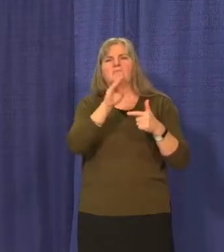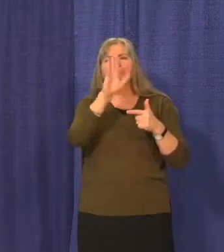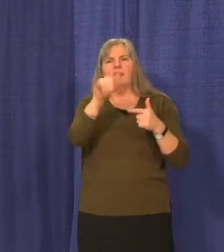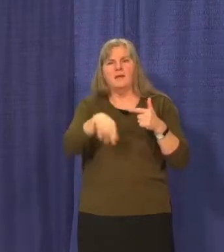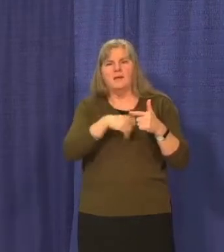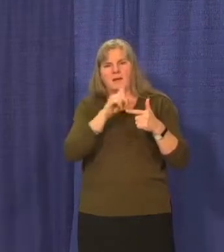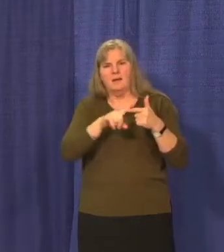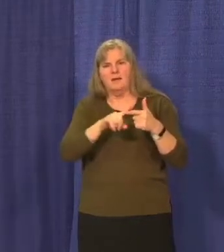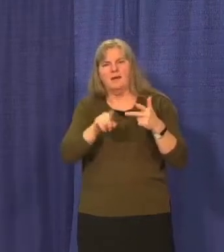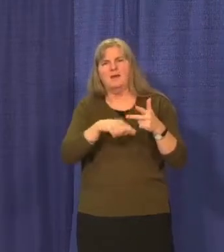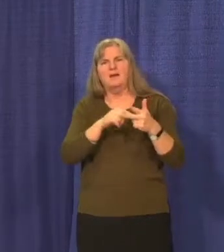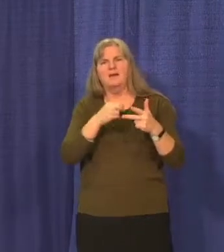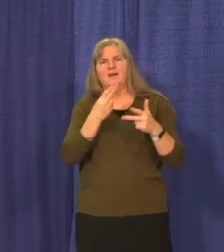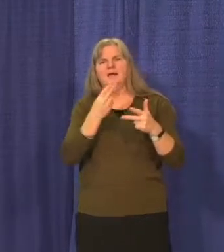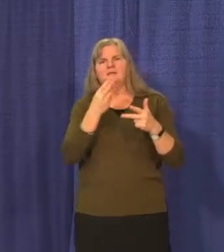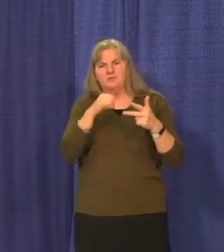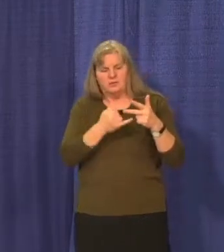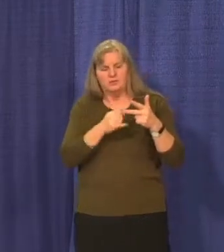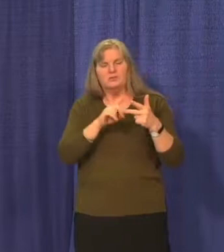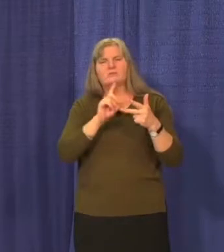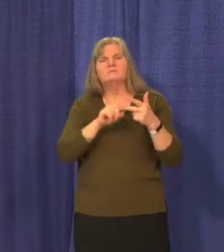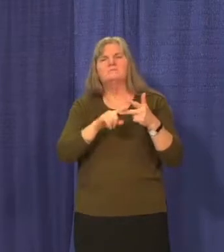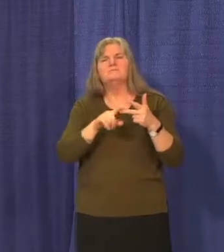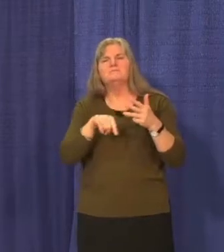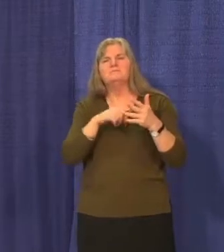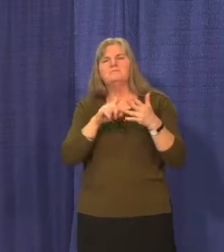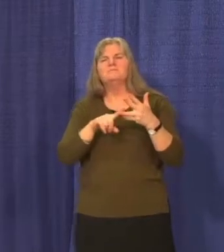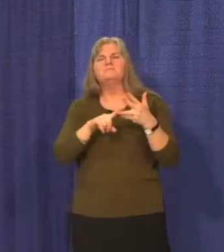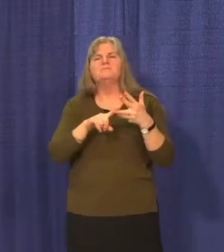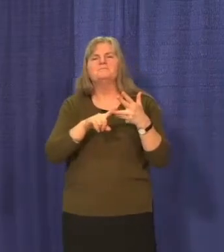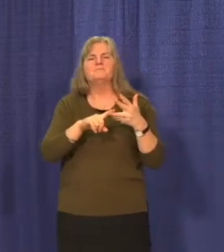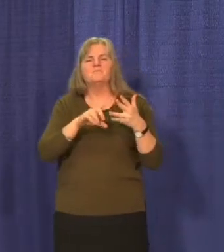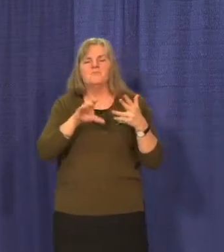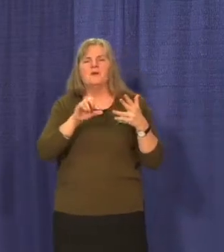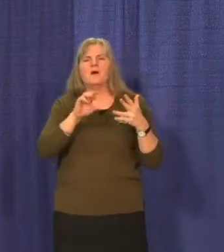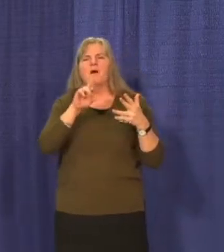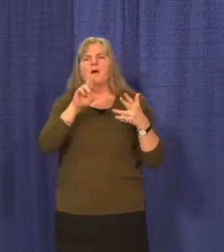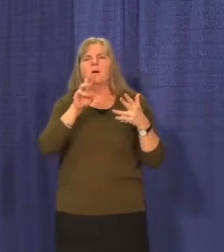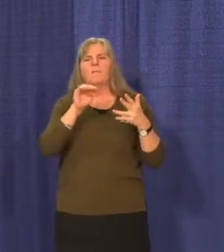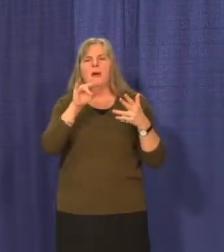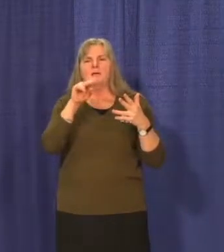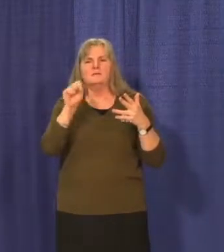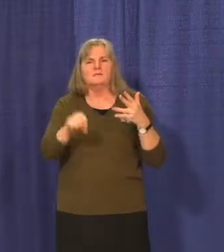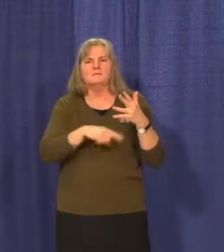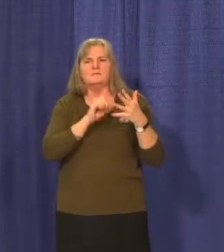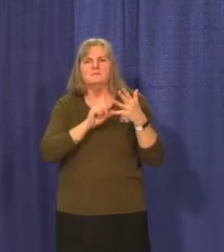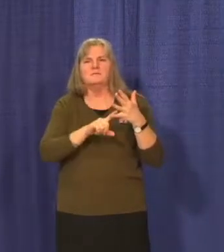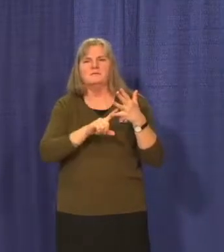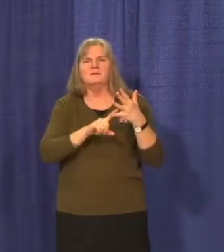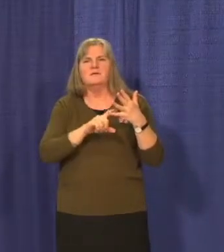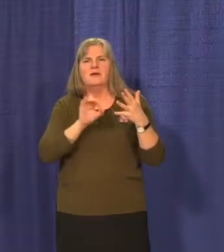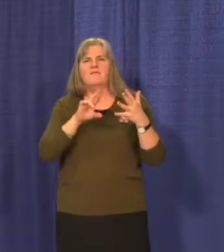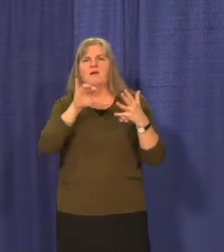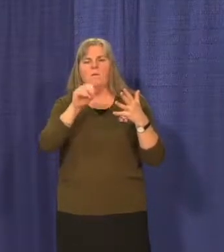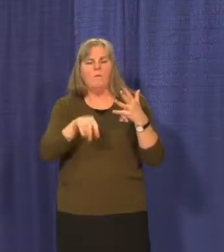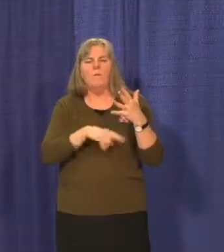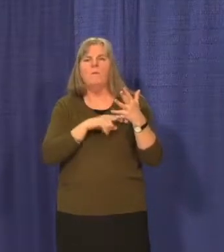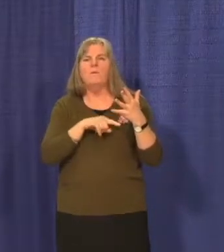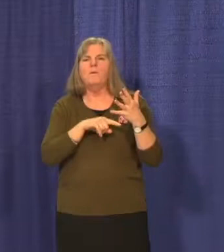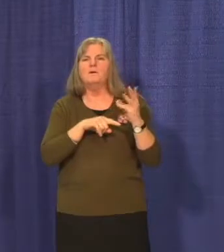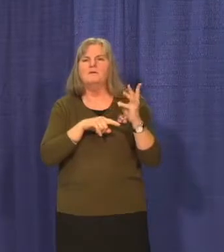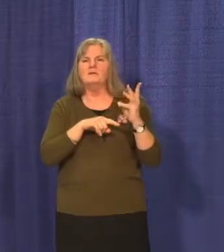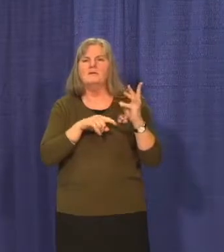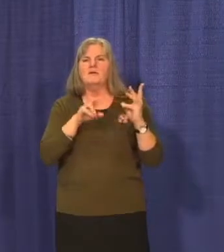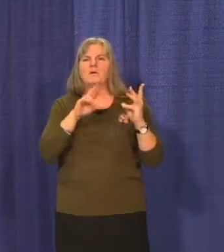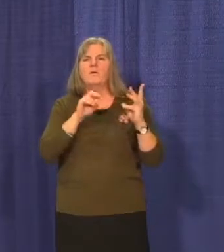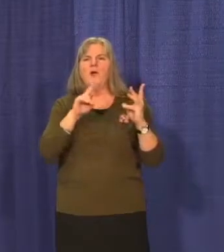Bay, Haynes Junction, Carmax,